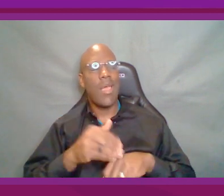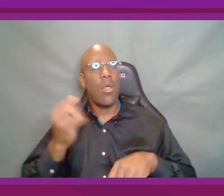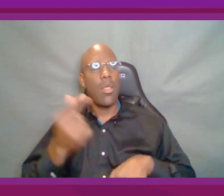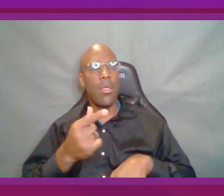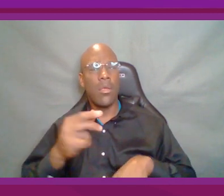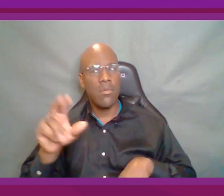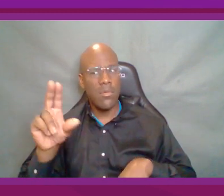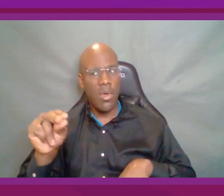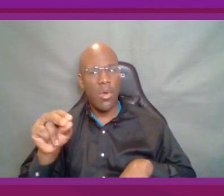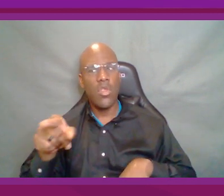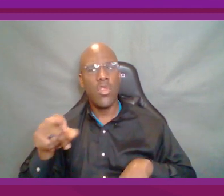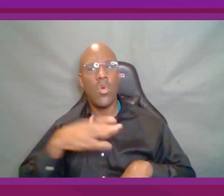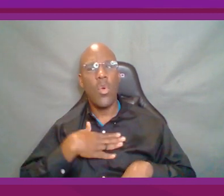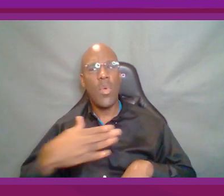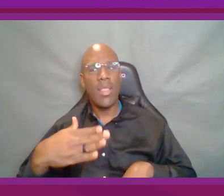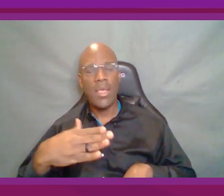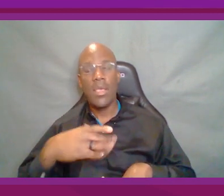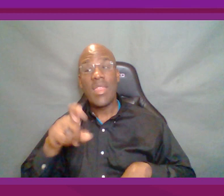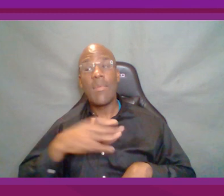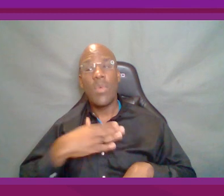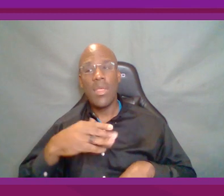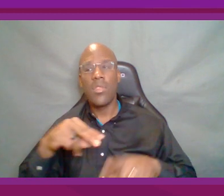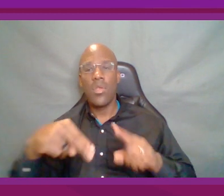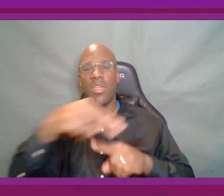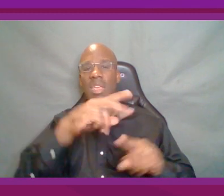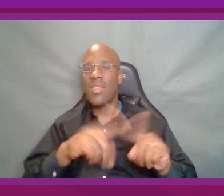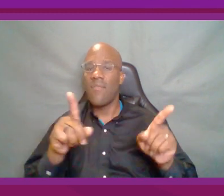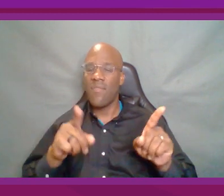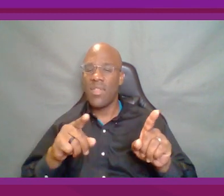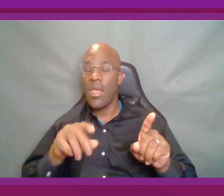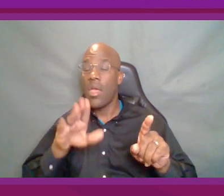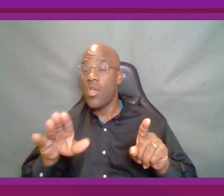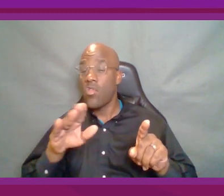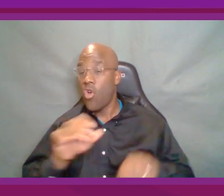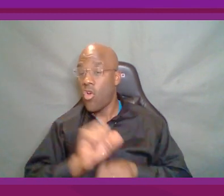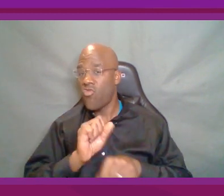you're just not willing to look at it differently, you're not willing to stress your job to take that